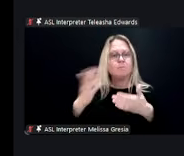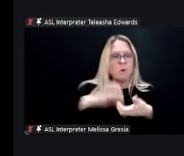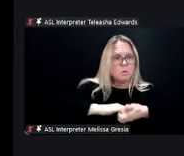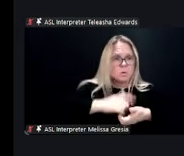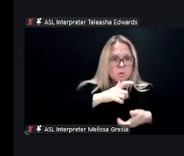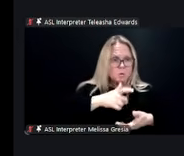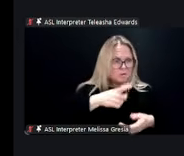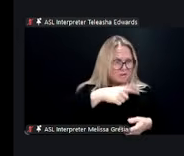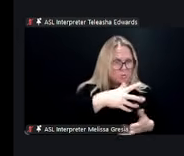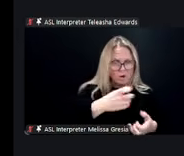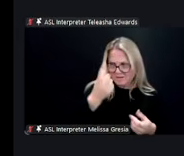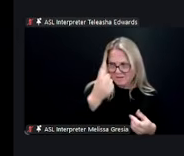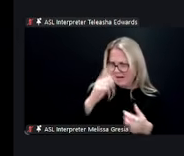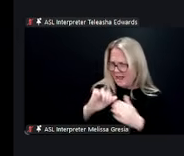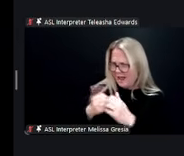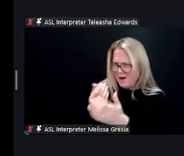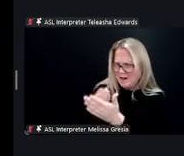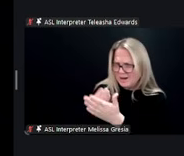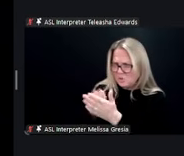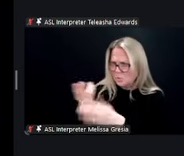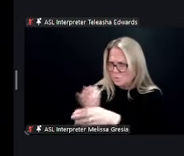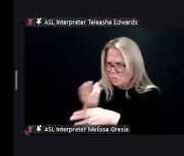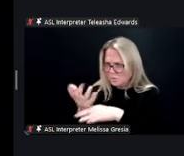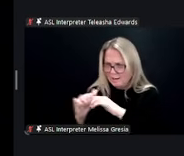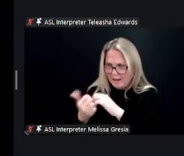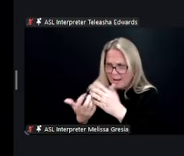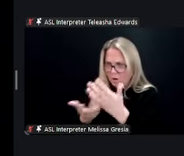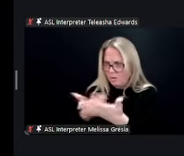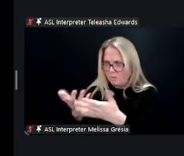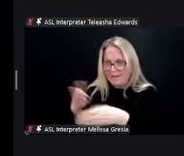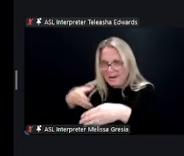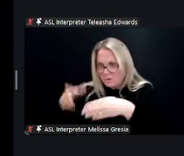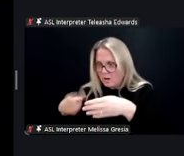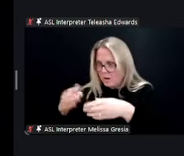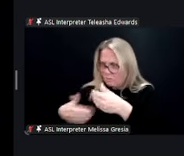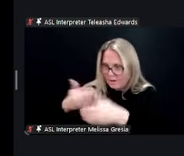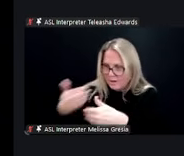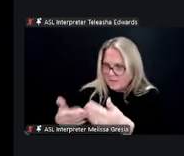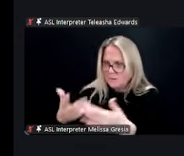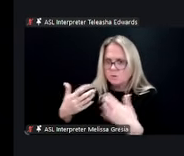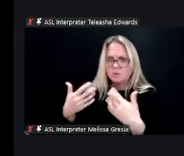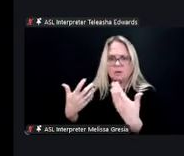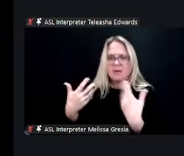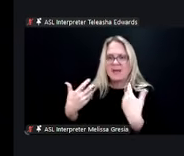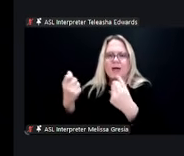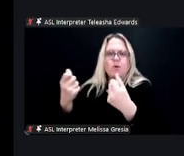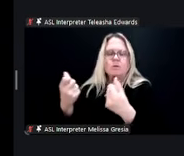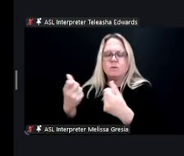are being used and what outcomes um or process or health outcomes are being achieved. So being able